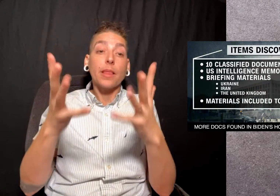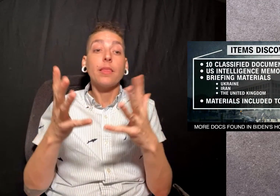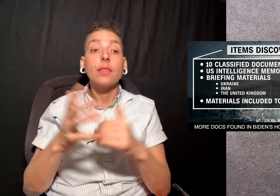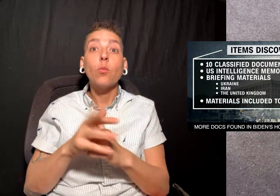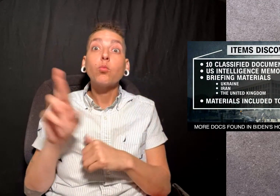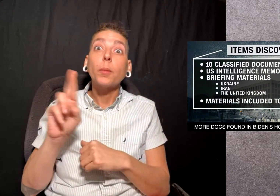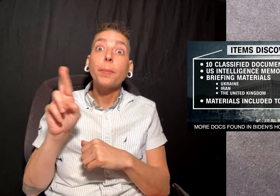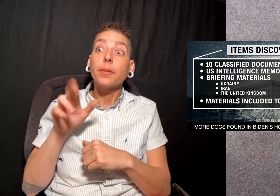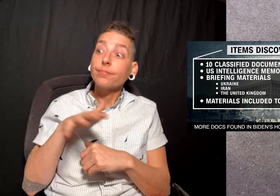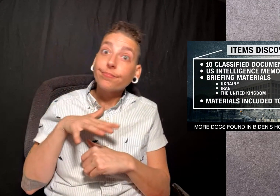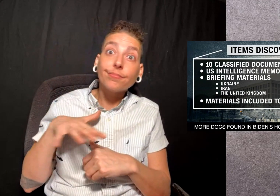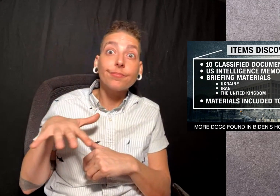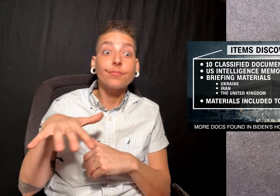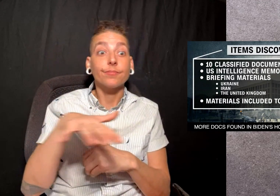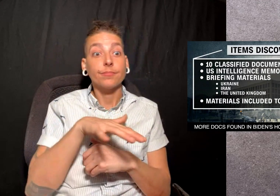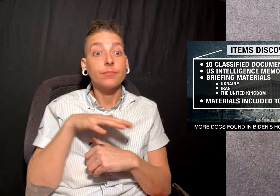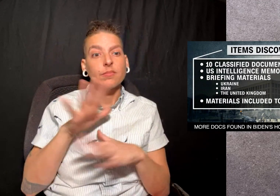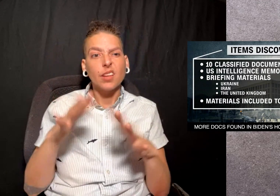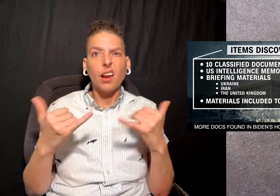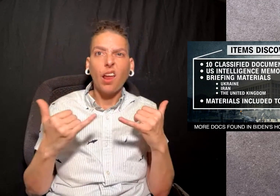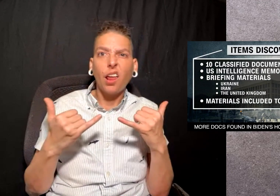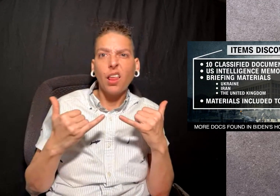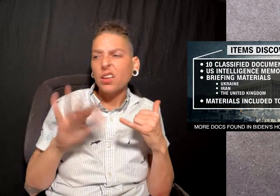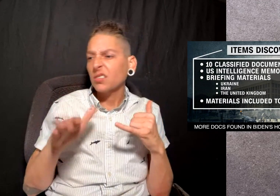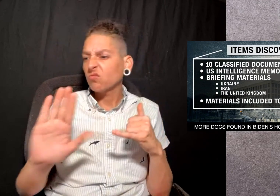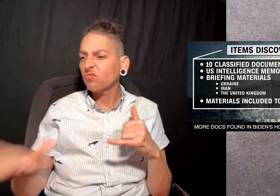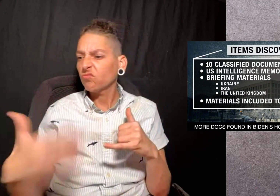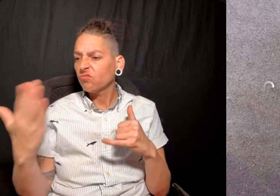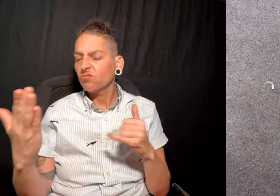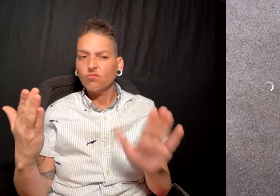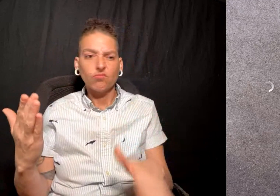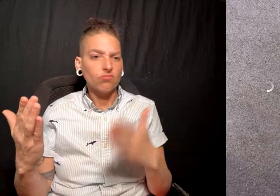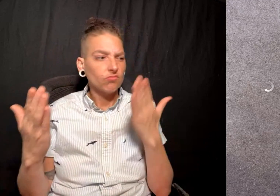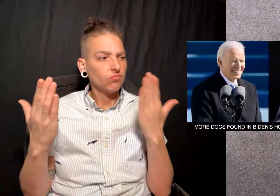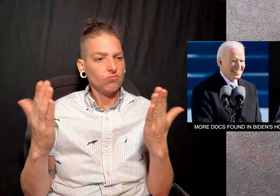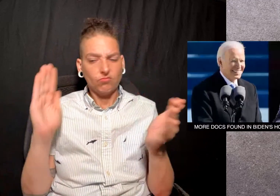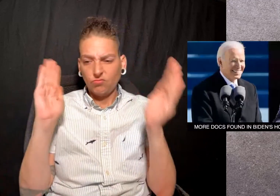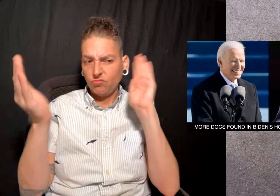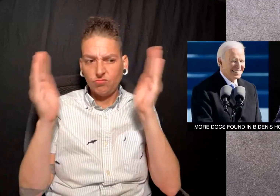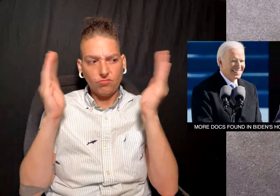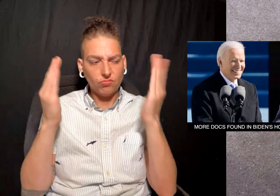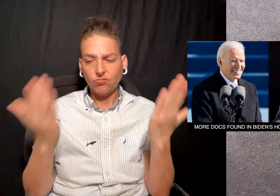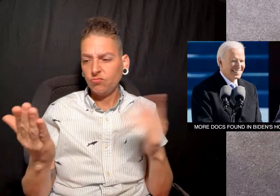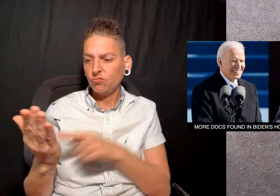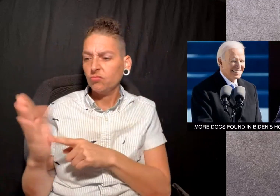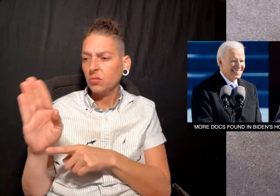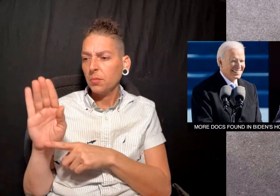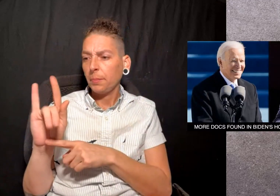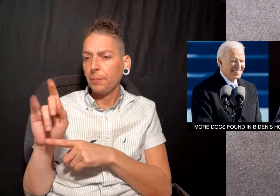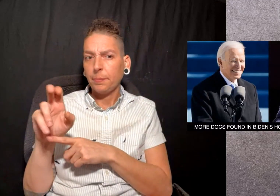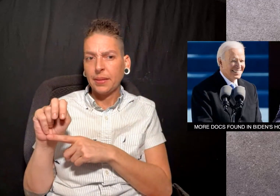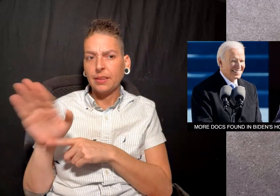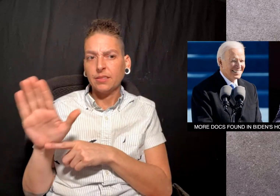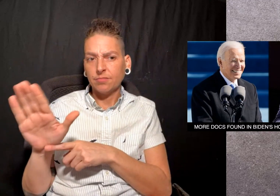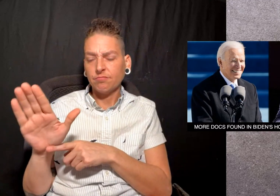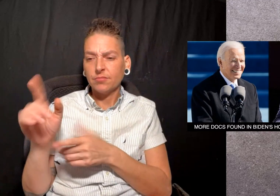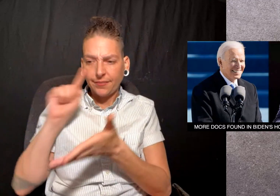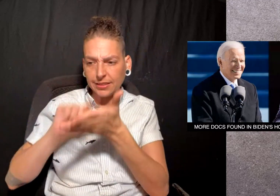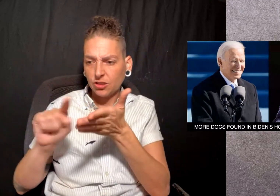many Republicans are now comparing Biden's case to the investigation into former President Donald Trump